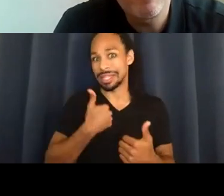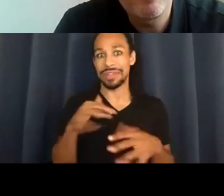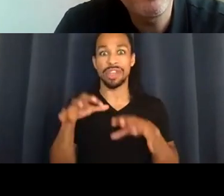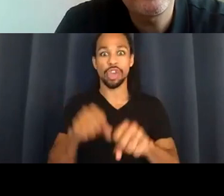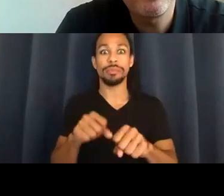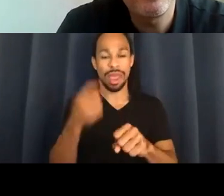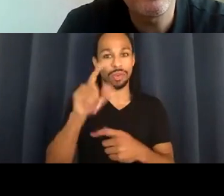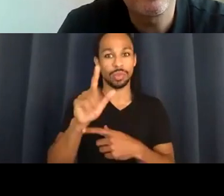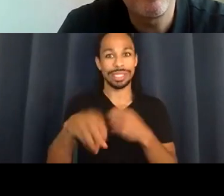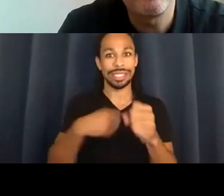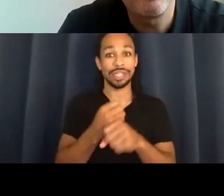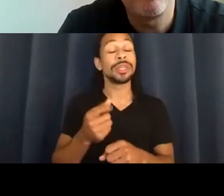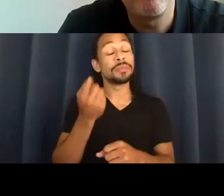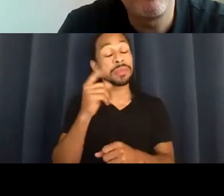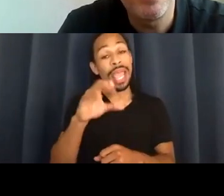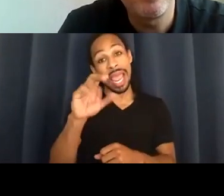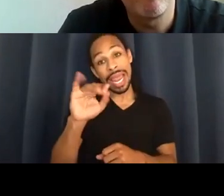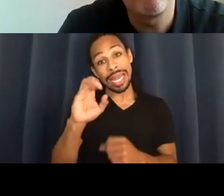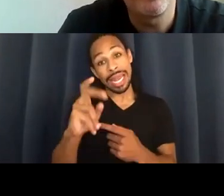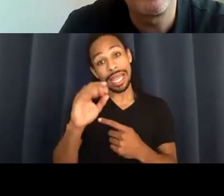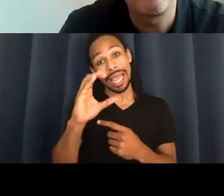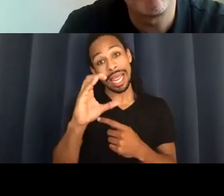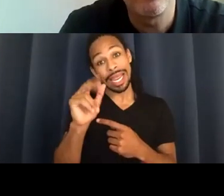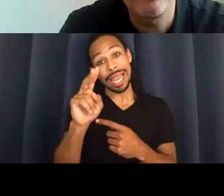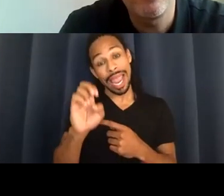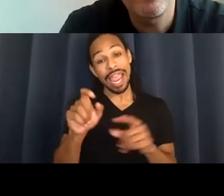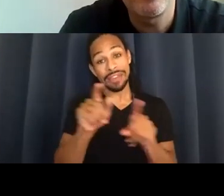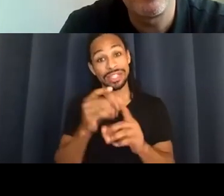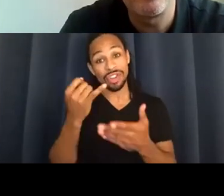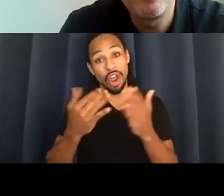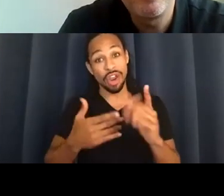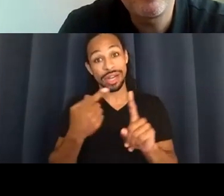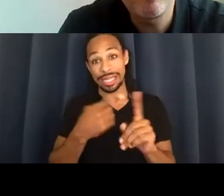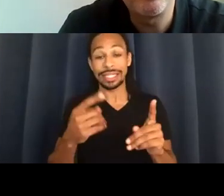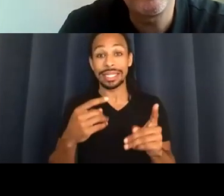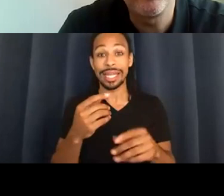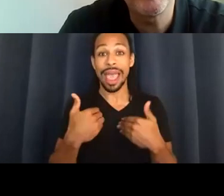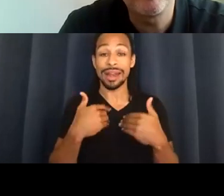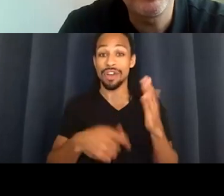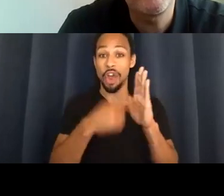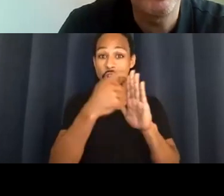the artist. He talked about looking in the mirrors and coming to terms with what you